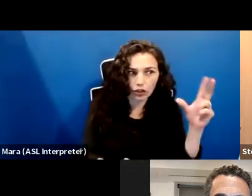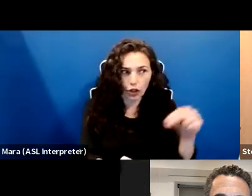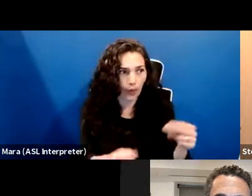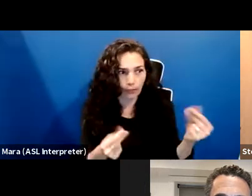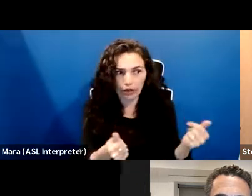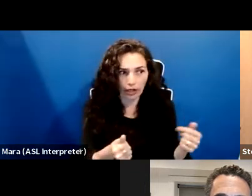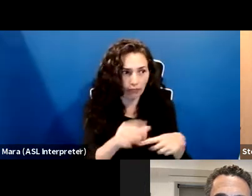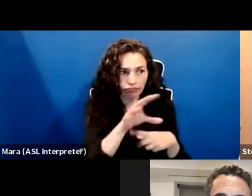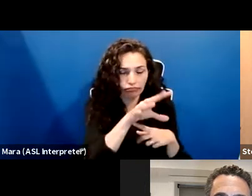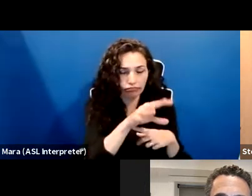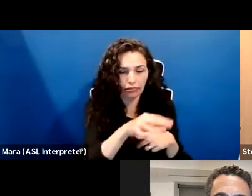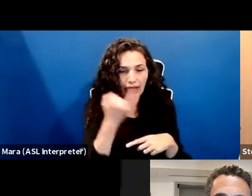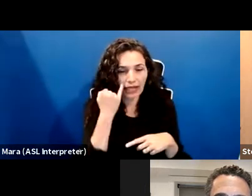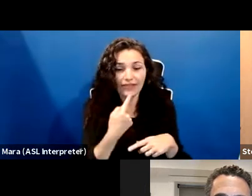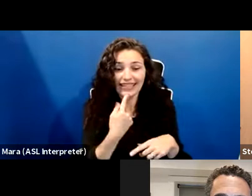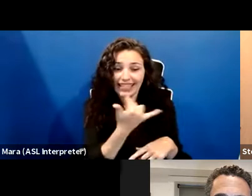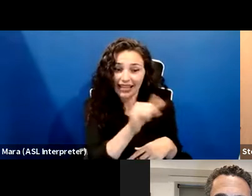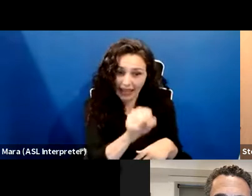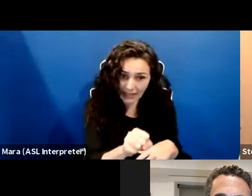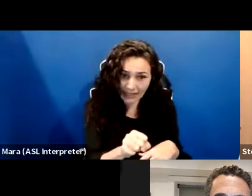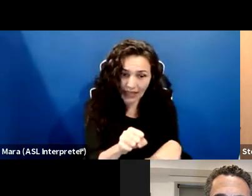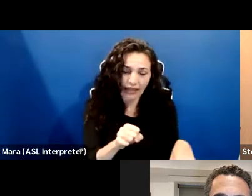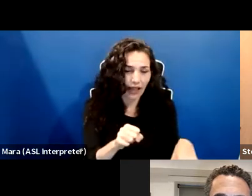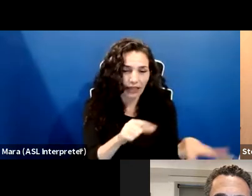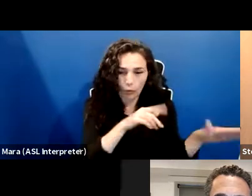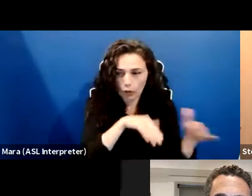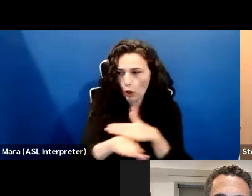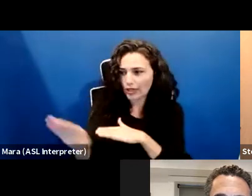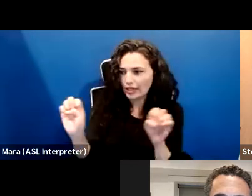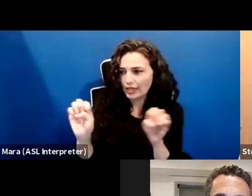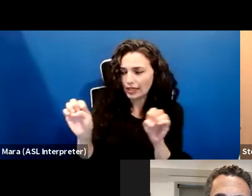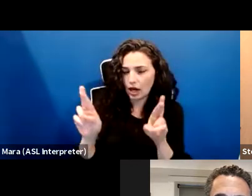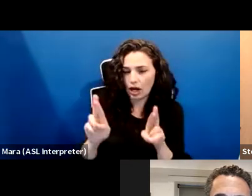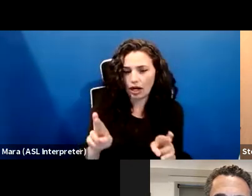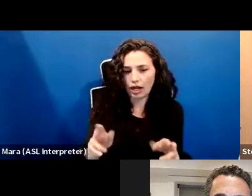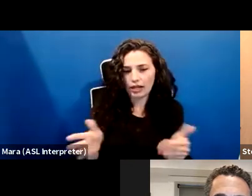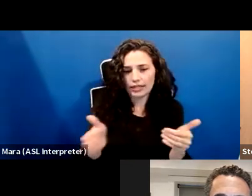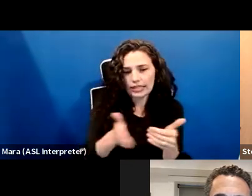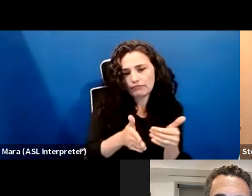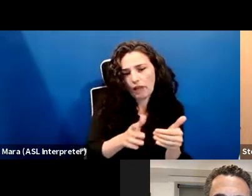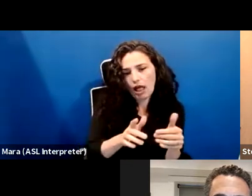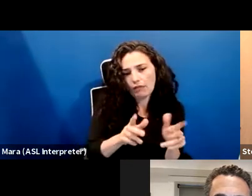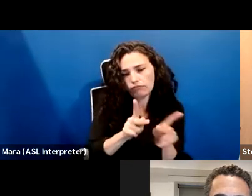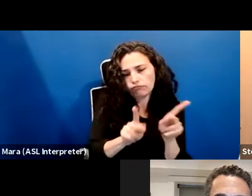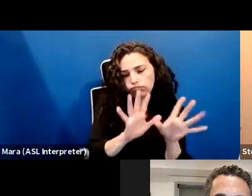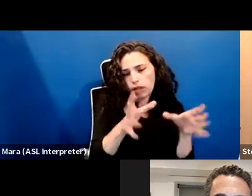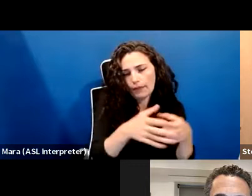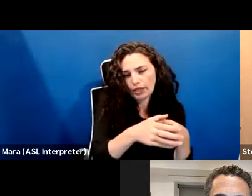you know, they have a visit in the ER. There's a small population of what we call frequent flyers that we know because, you know,